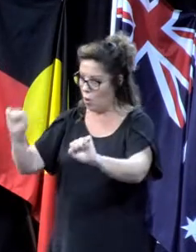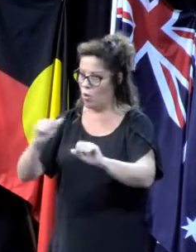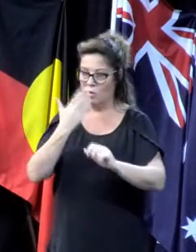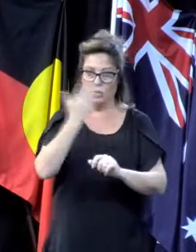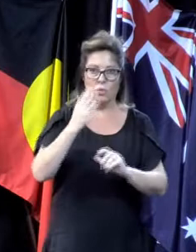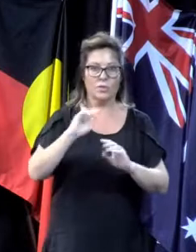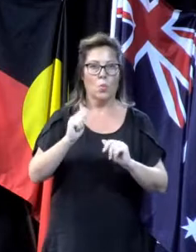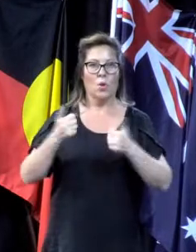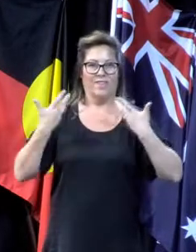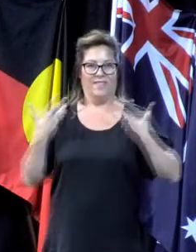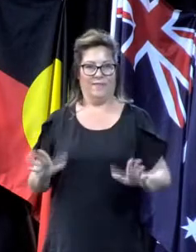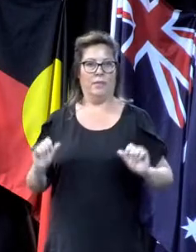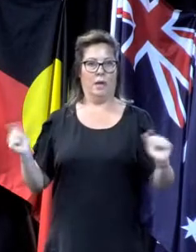in terms of inclusive journey.